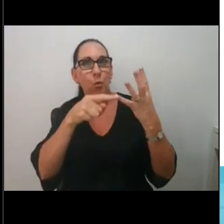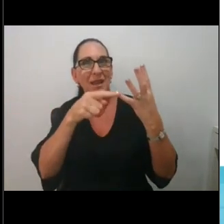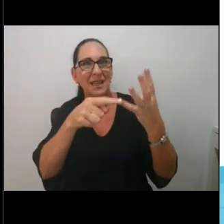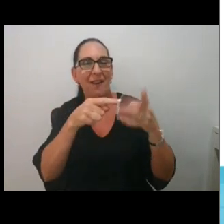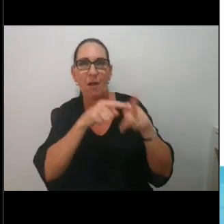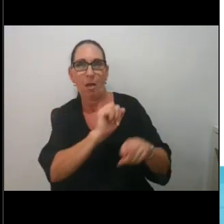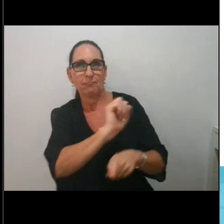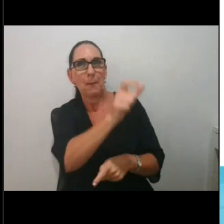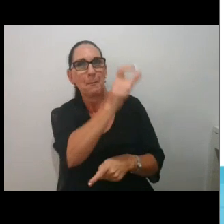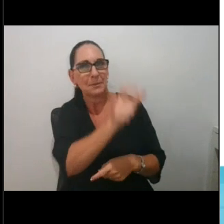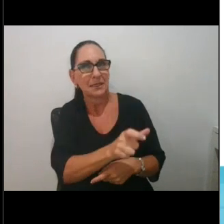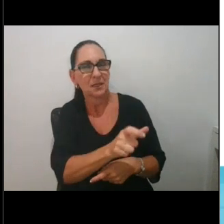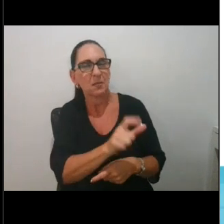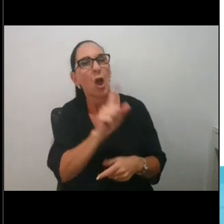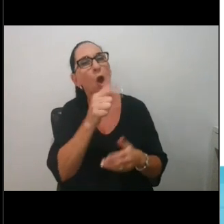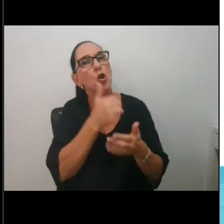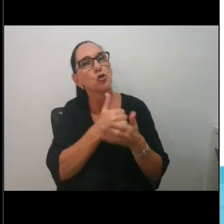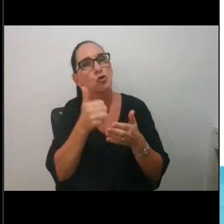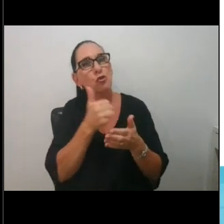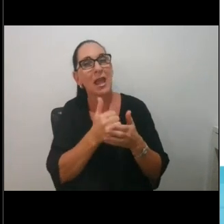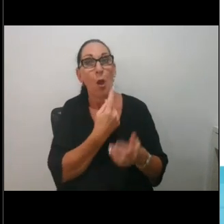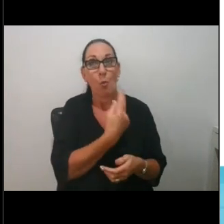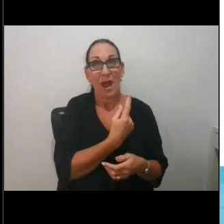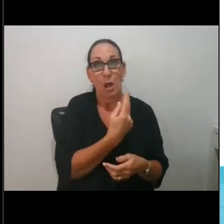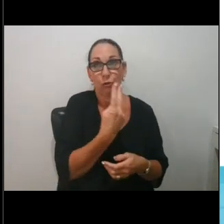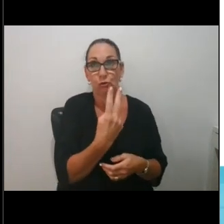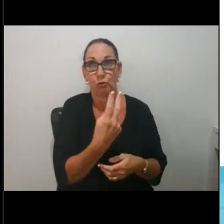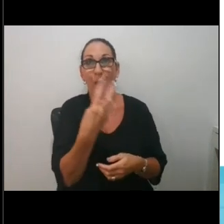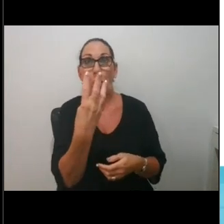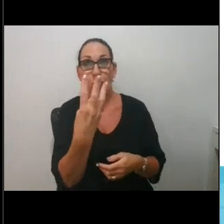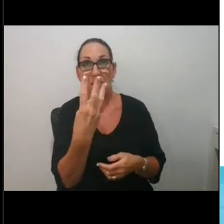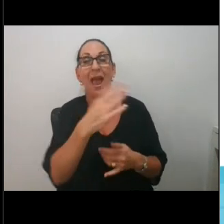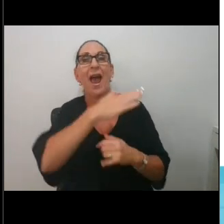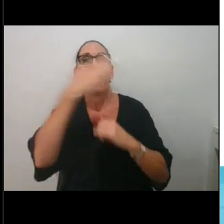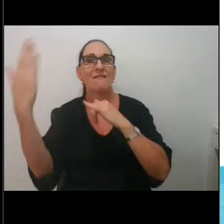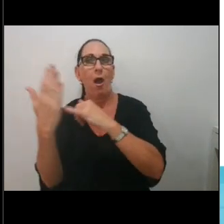progress report one two three and Final and the final reports provided after they've done the 12